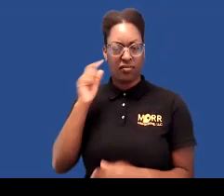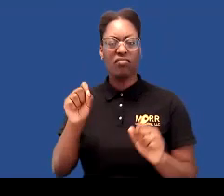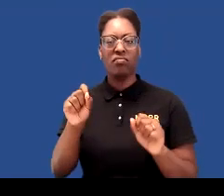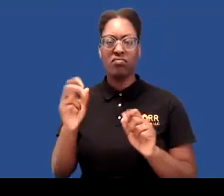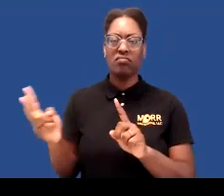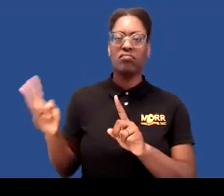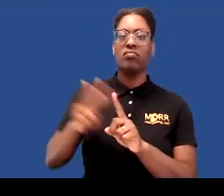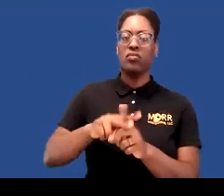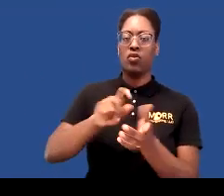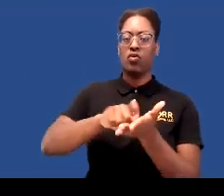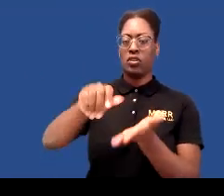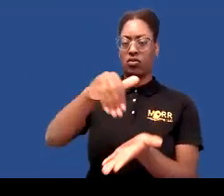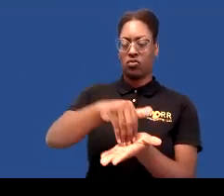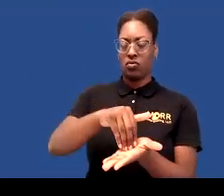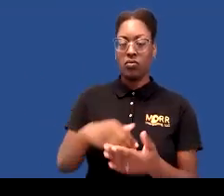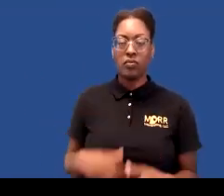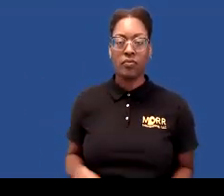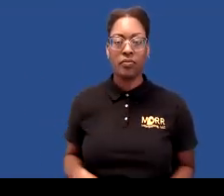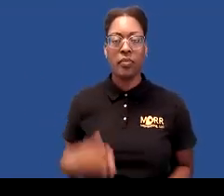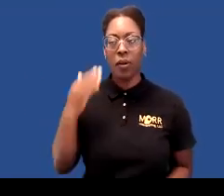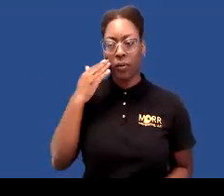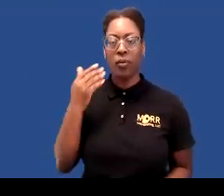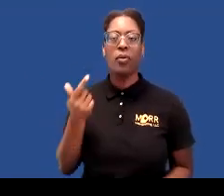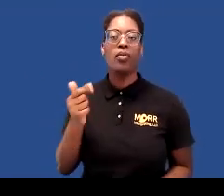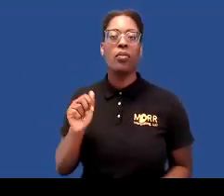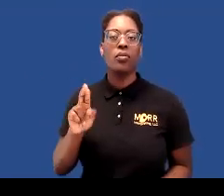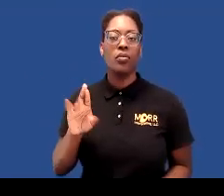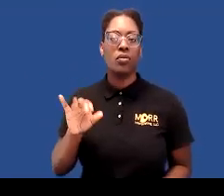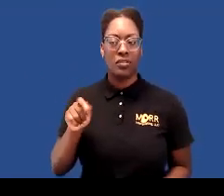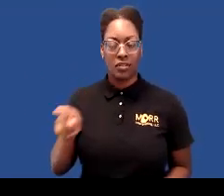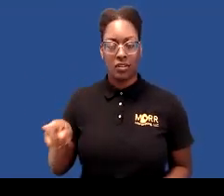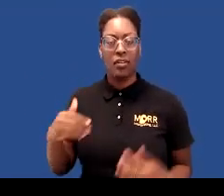with the idea of centers and centering bodies and centering ideas and eventually the